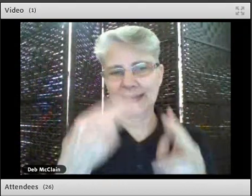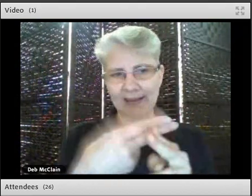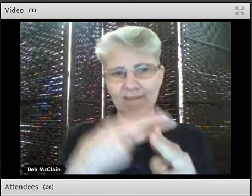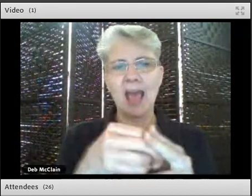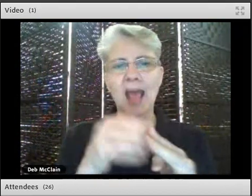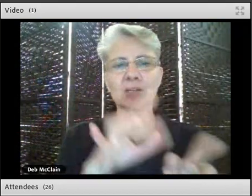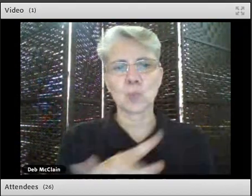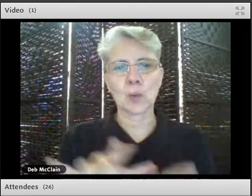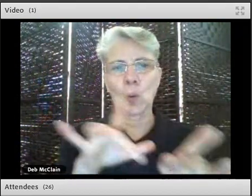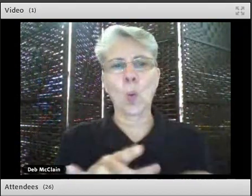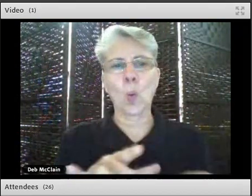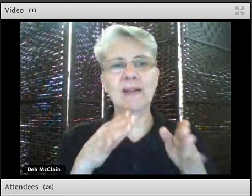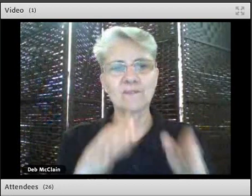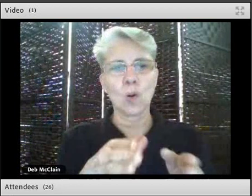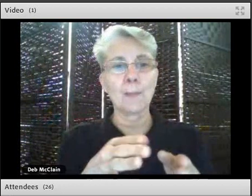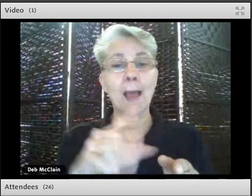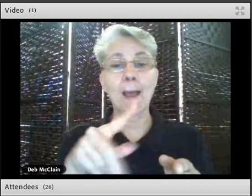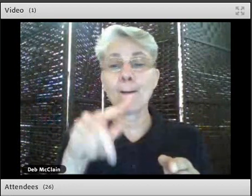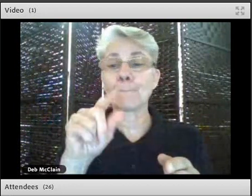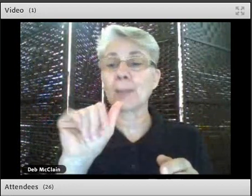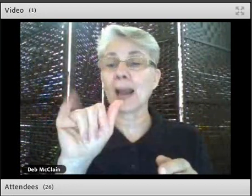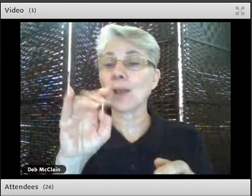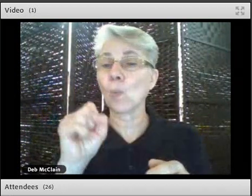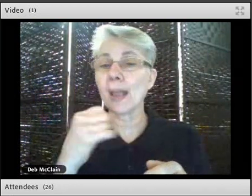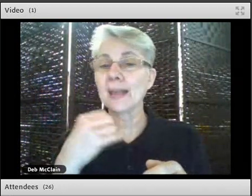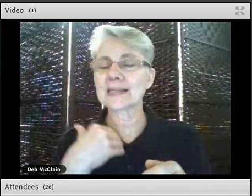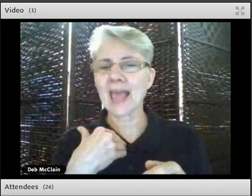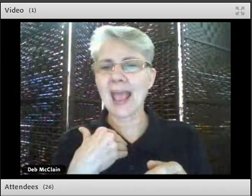So for Playaways, if you're doing those,